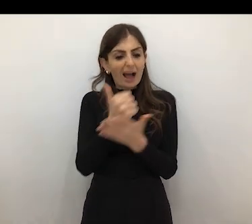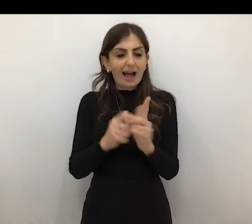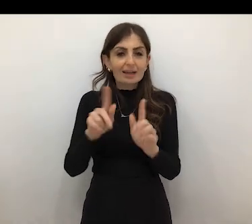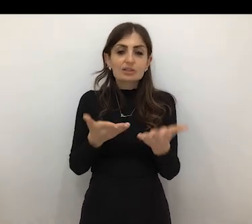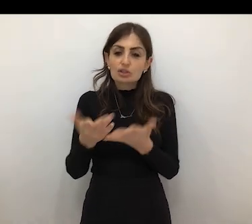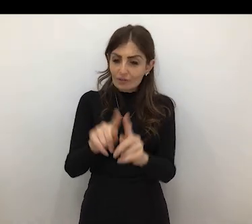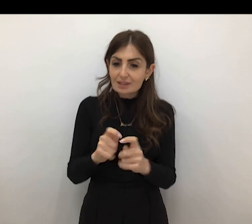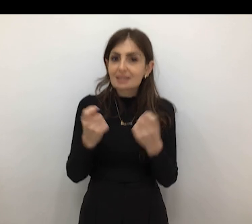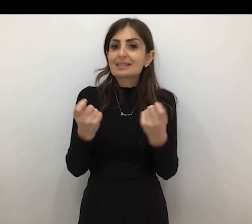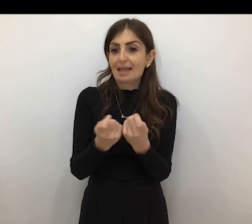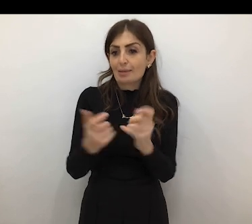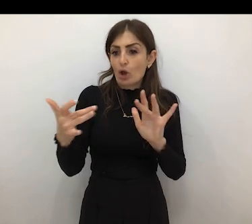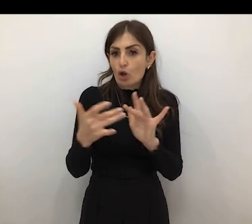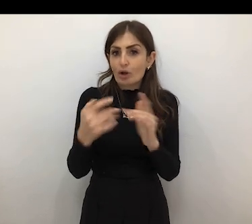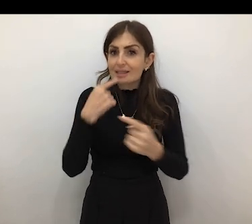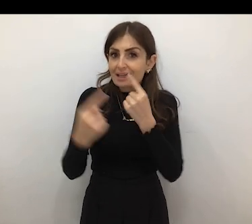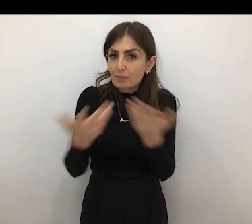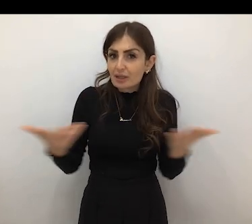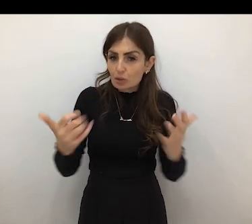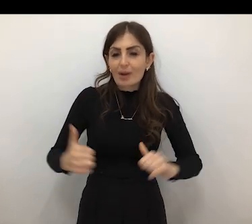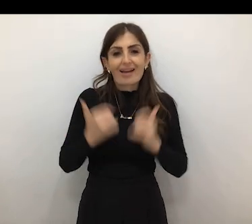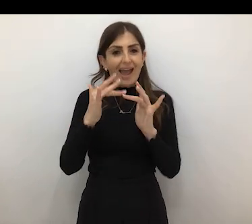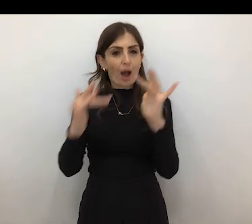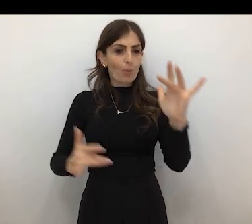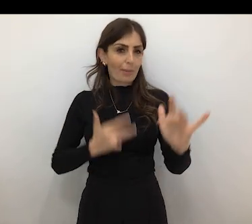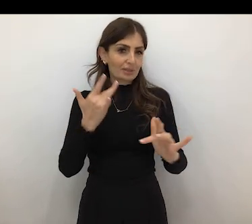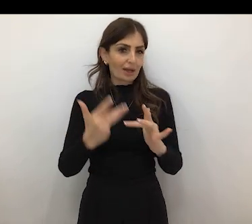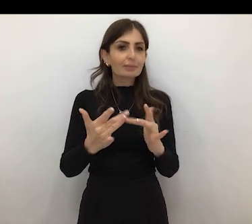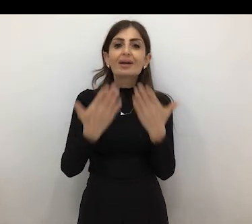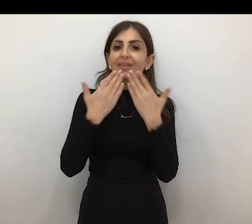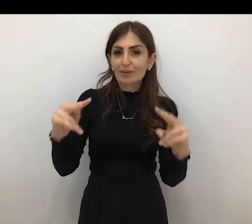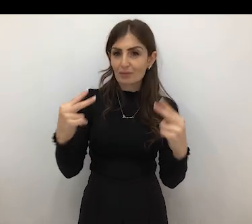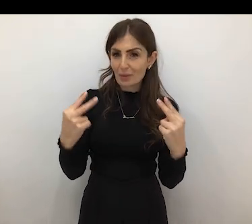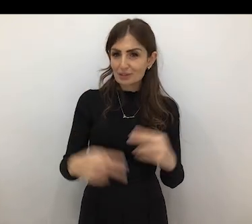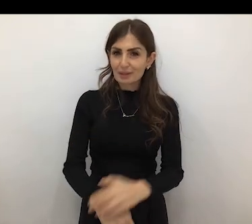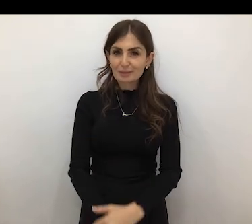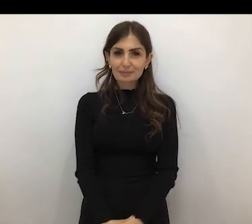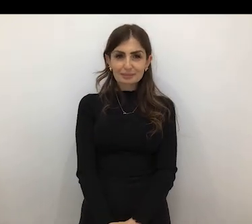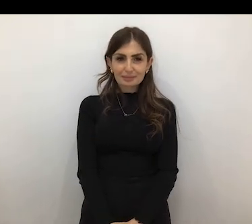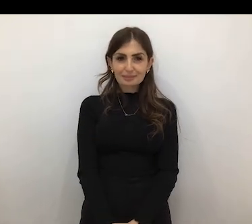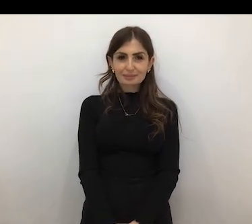or our Artist Services team. Contact details are on our website. Thank you for watching.